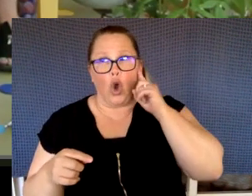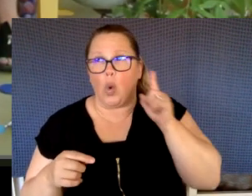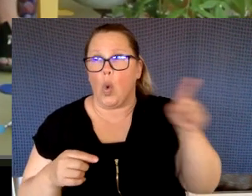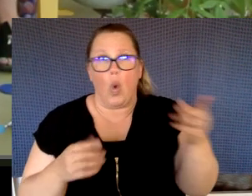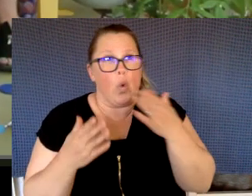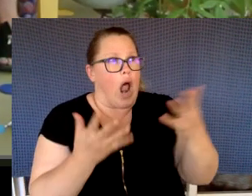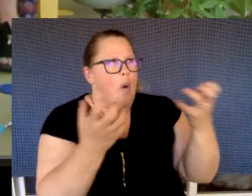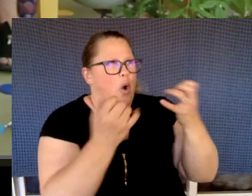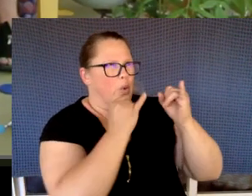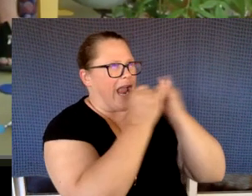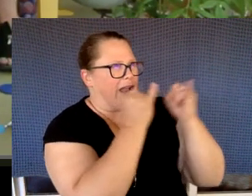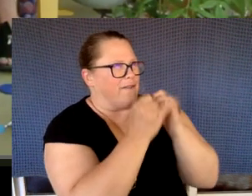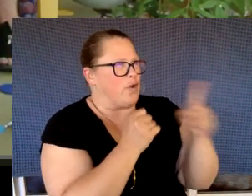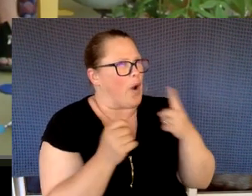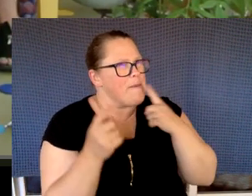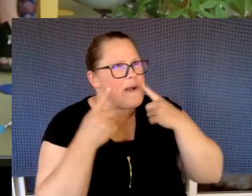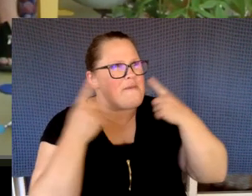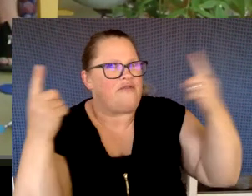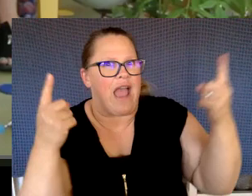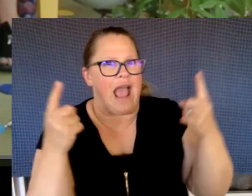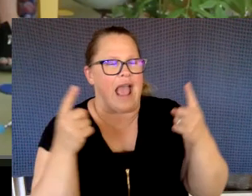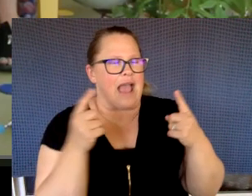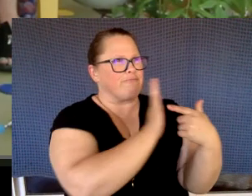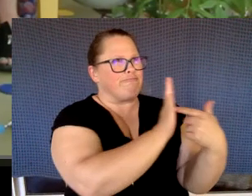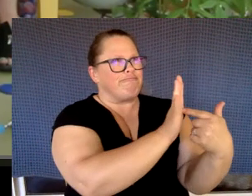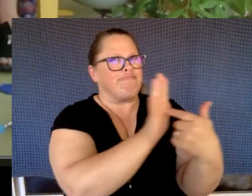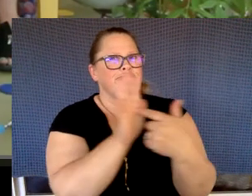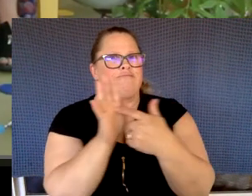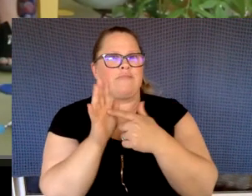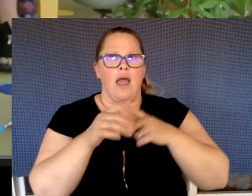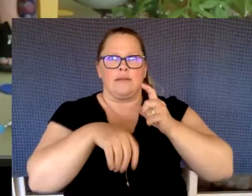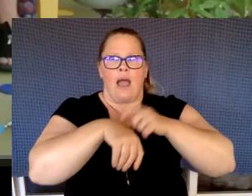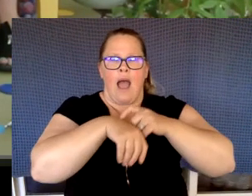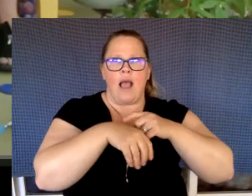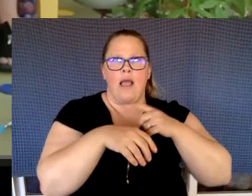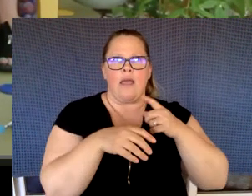about her dots. Now she began to show them in other cities all over the United